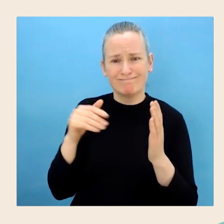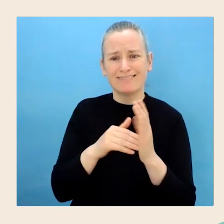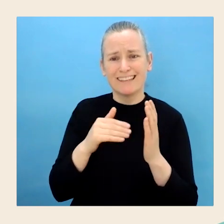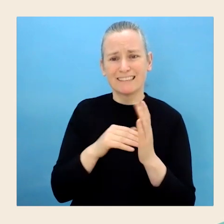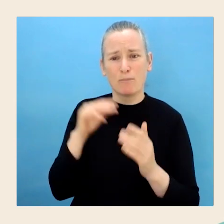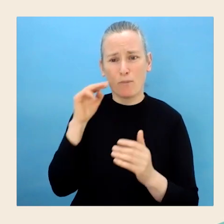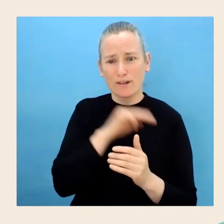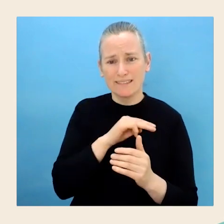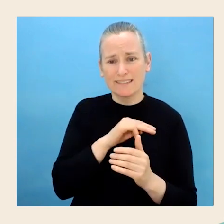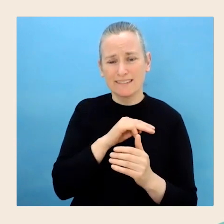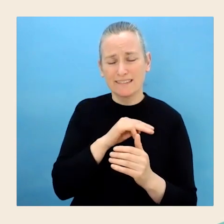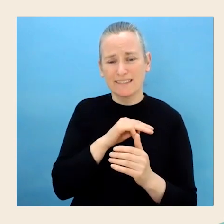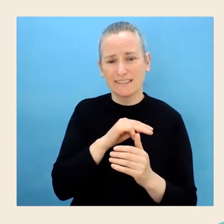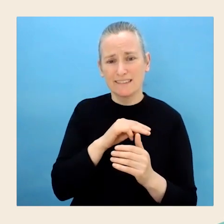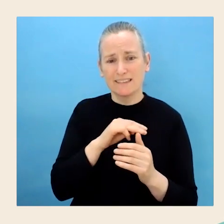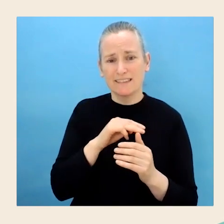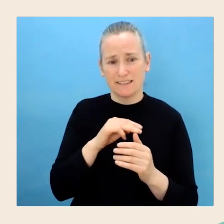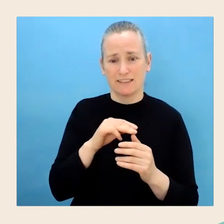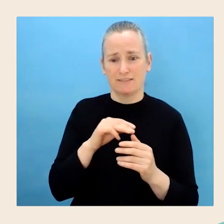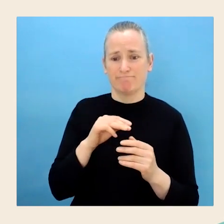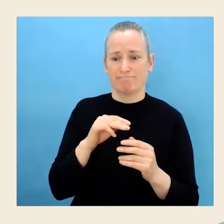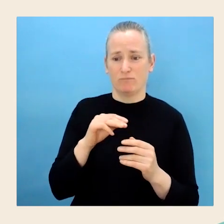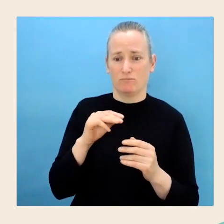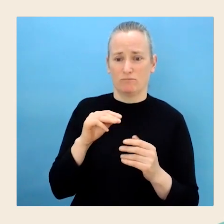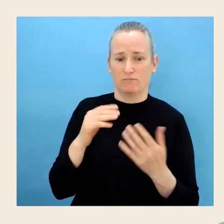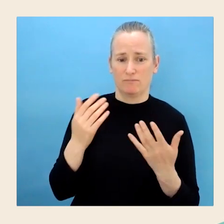in terms of giving a positive portrayal.